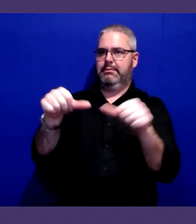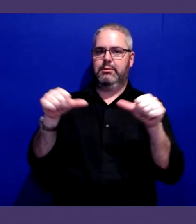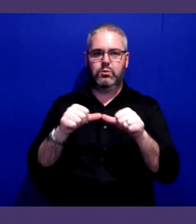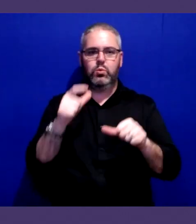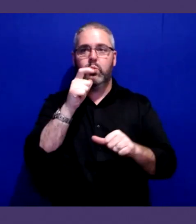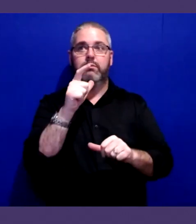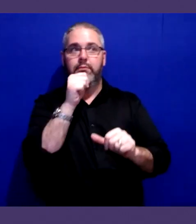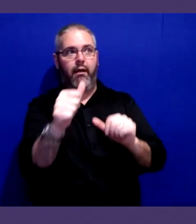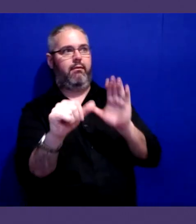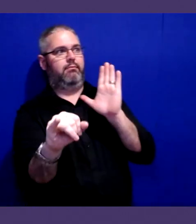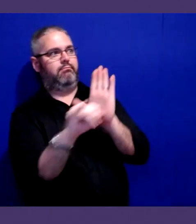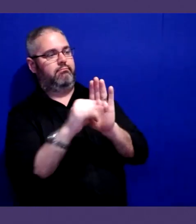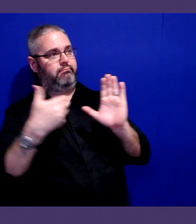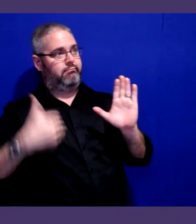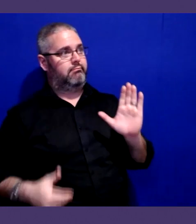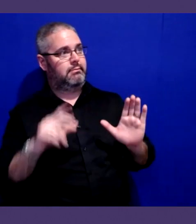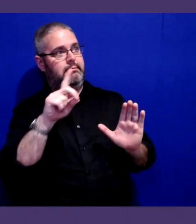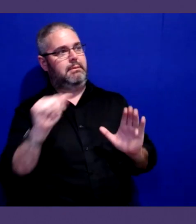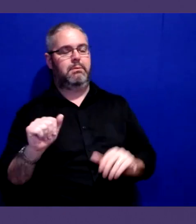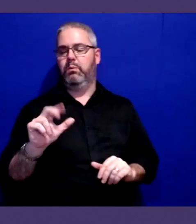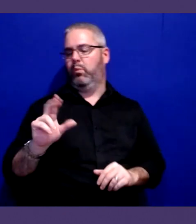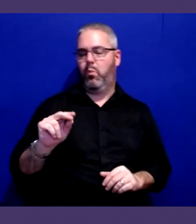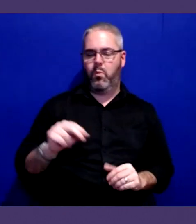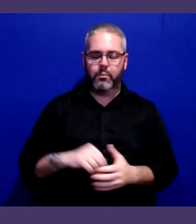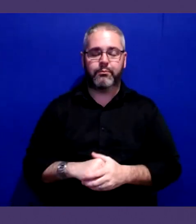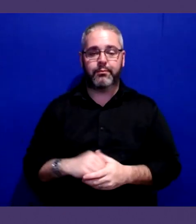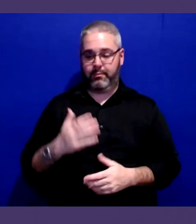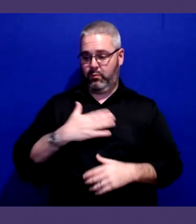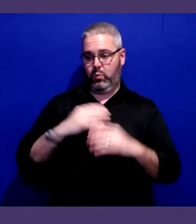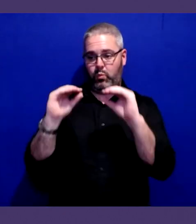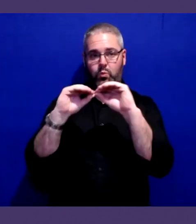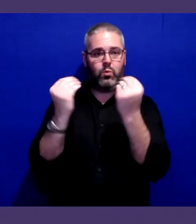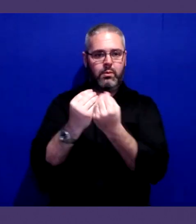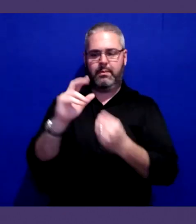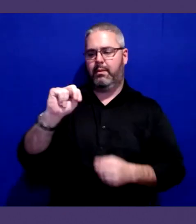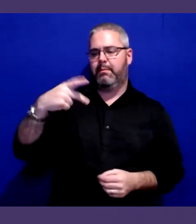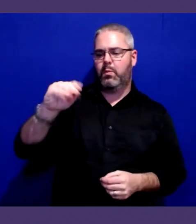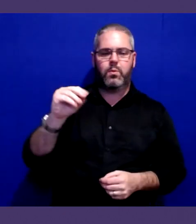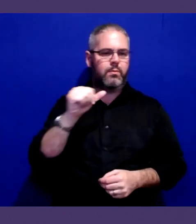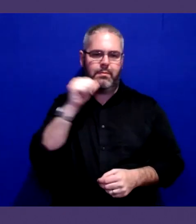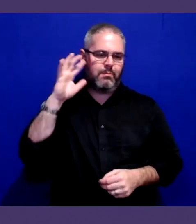Our organization, we are a non-profit organization and we are national.